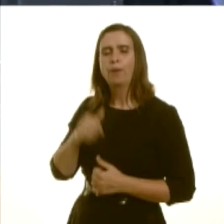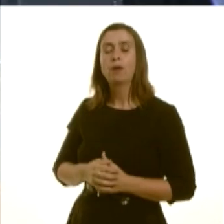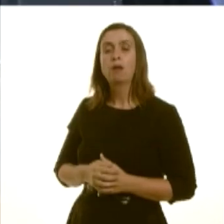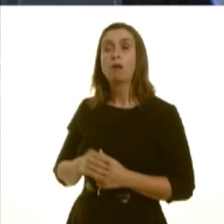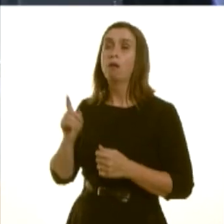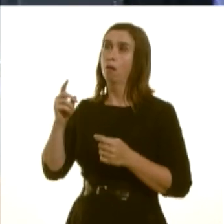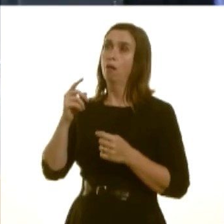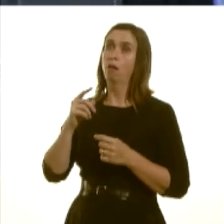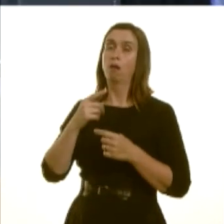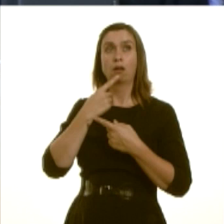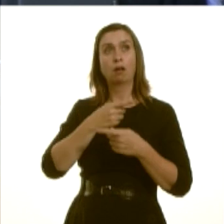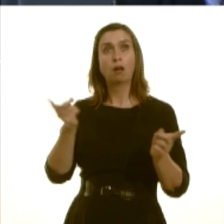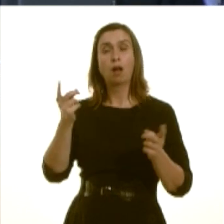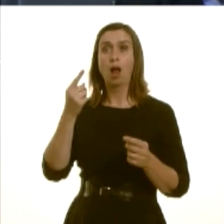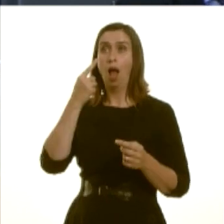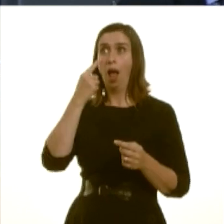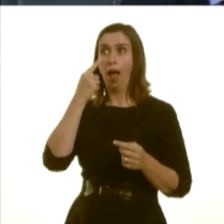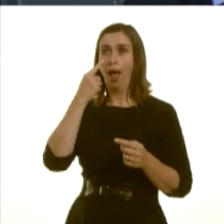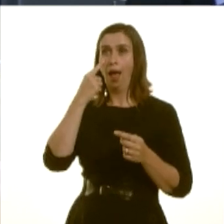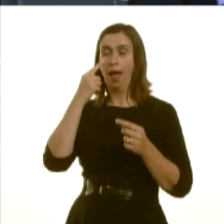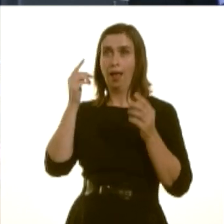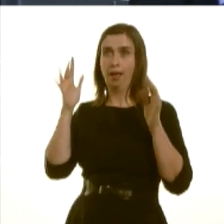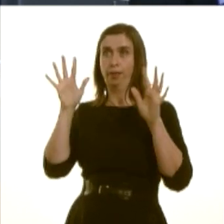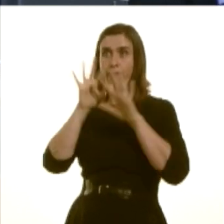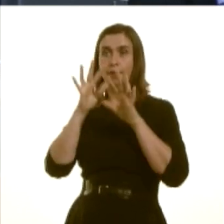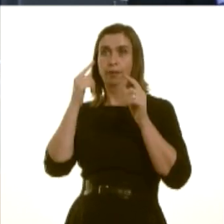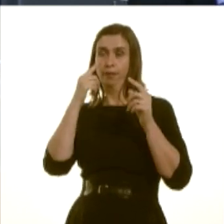with sight loss is expected to double, from the almost 100,000 now across Wales, every